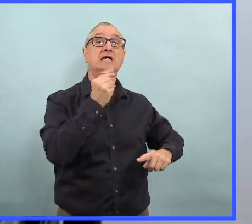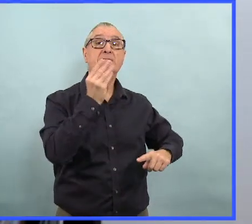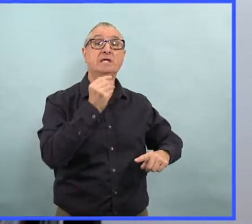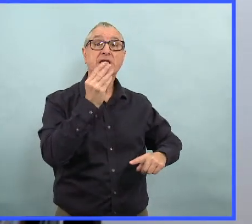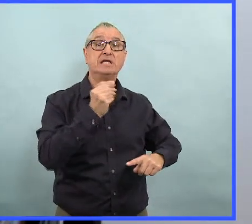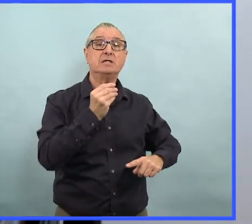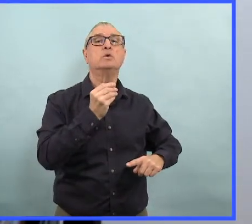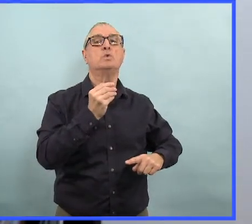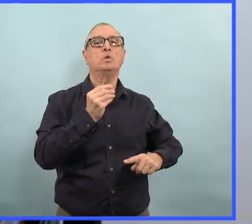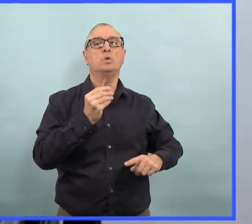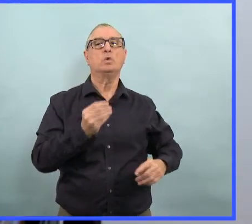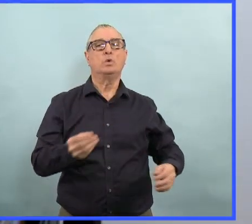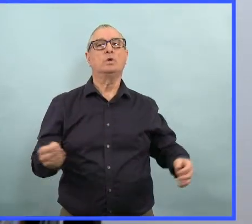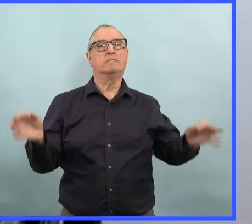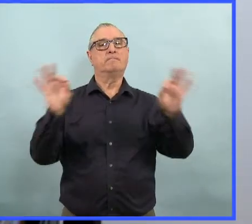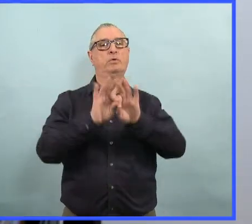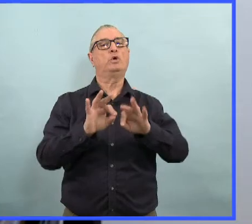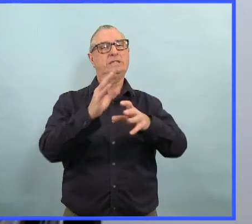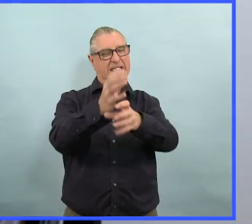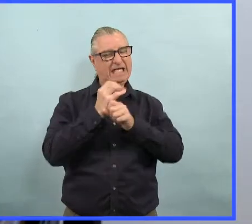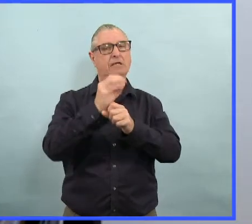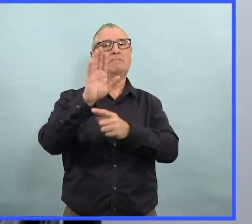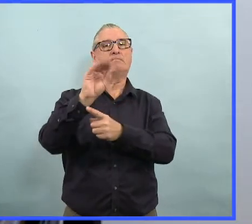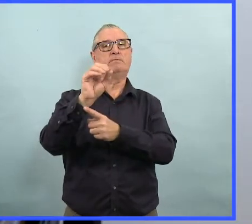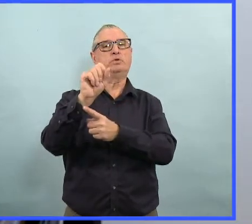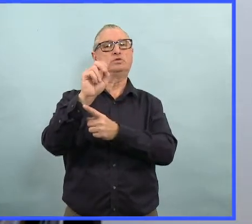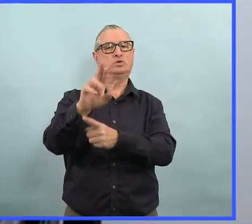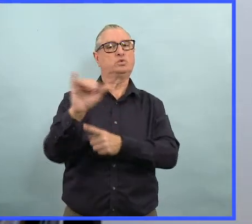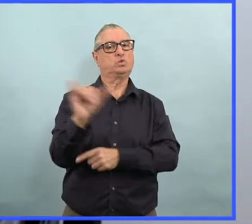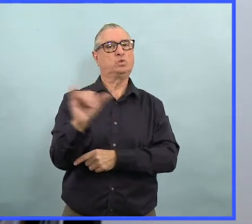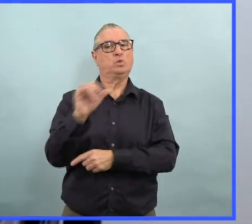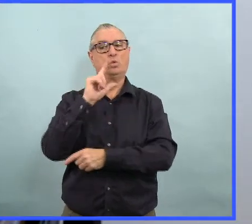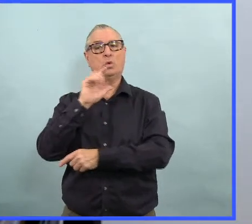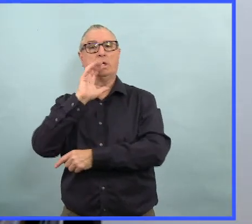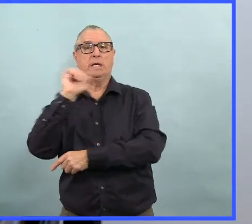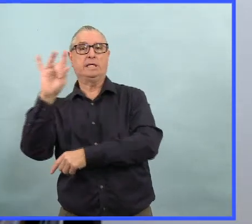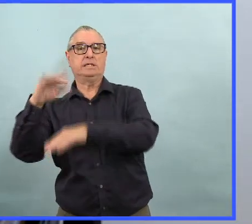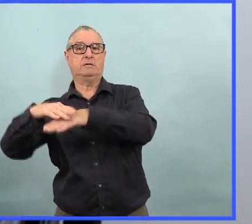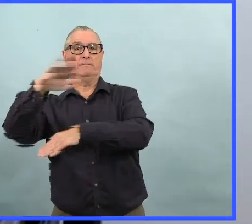i really want manitobans to think about the medications that they take regularly